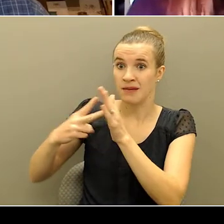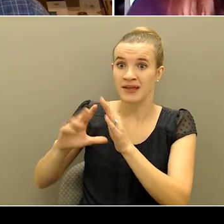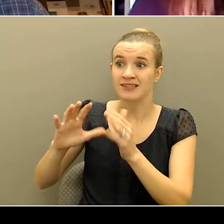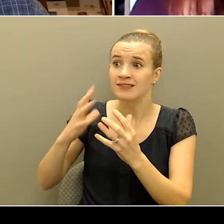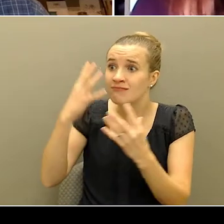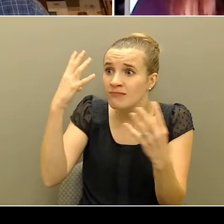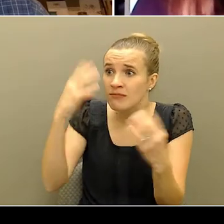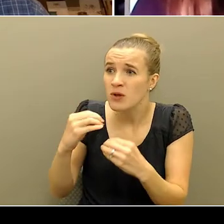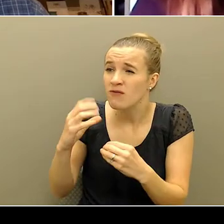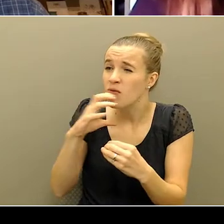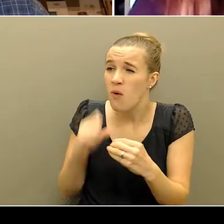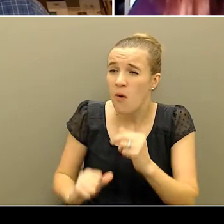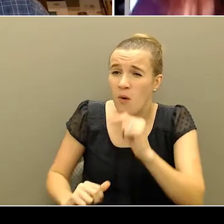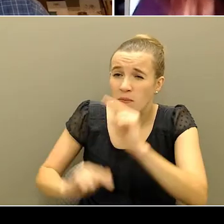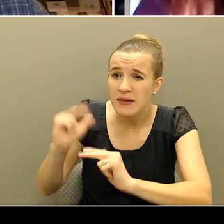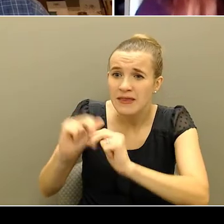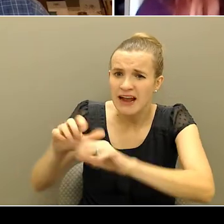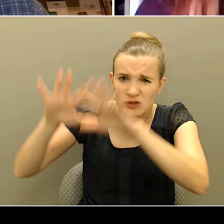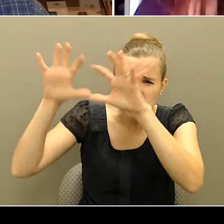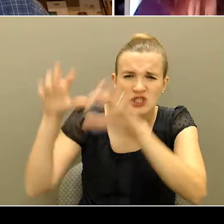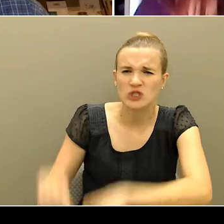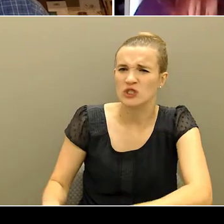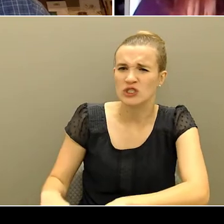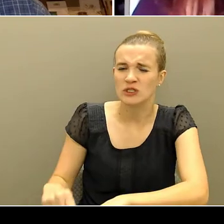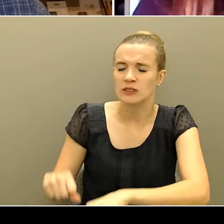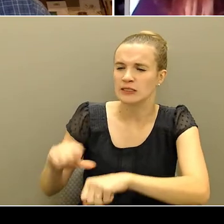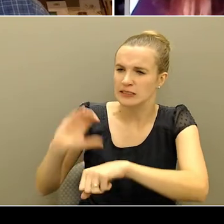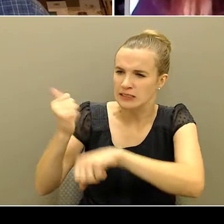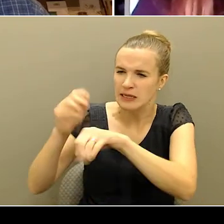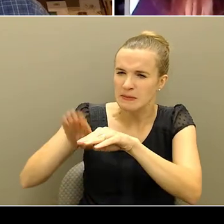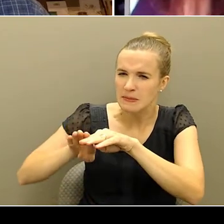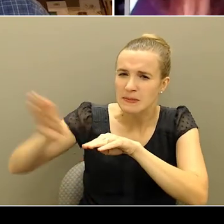build barriers and ramps over the structure in order not to damage it, but